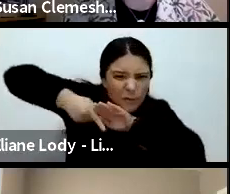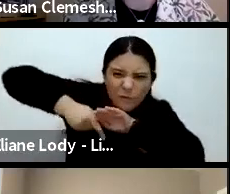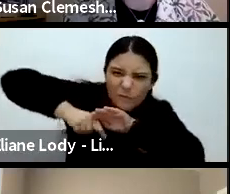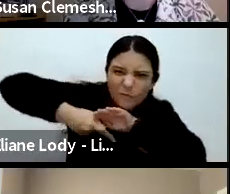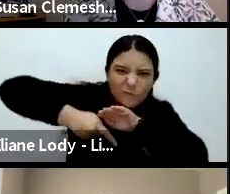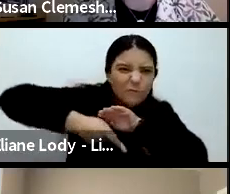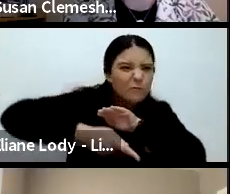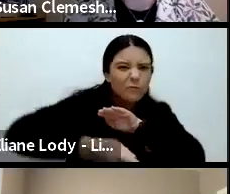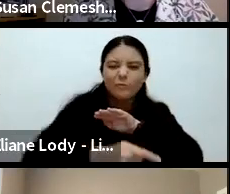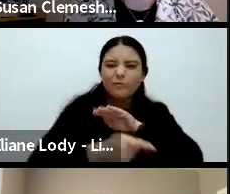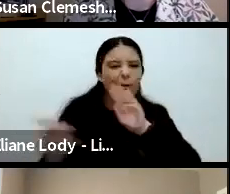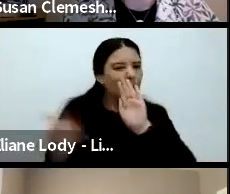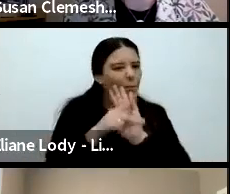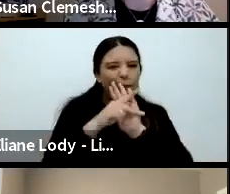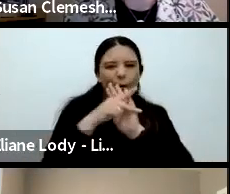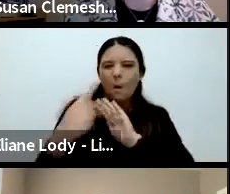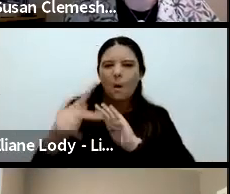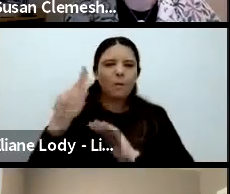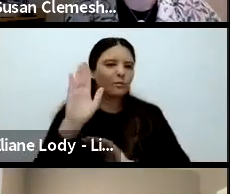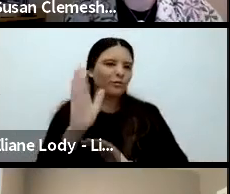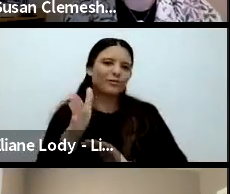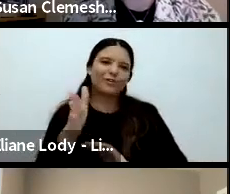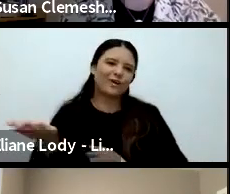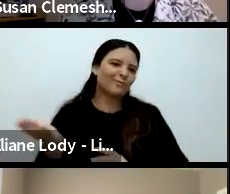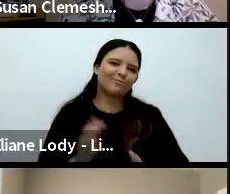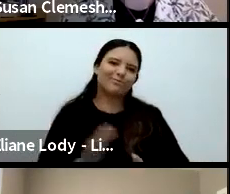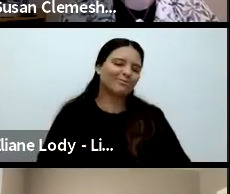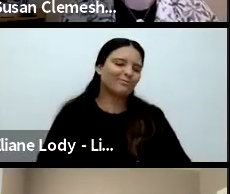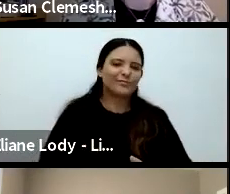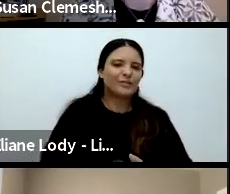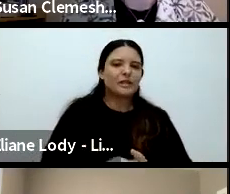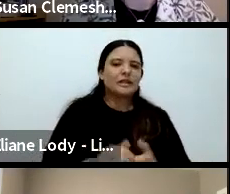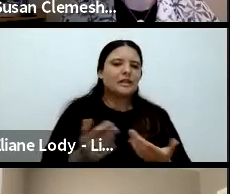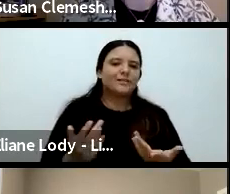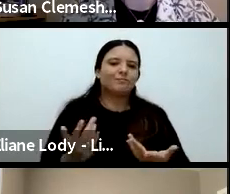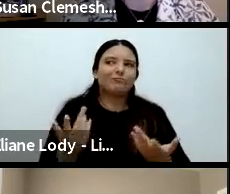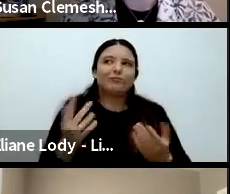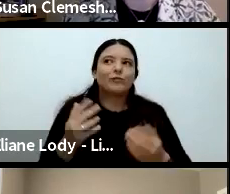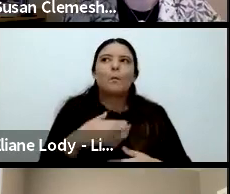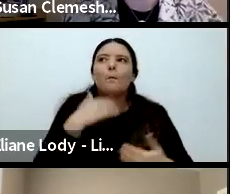homogenization not multiculturalism. They're designed for. ompliance now